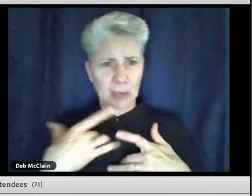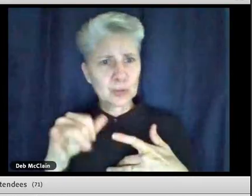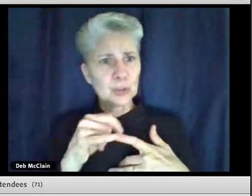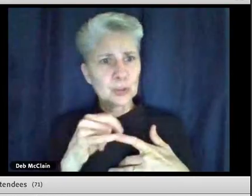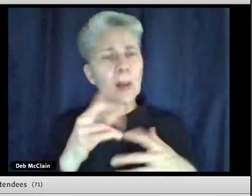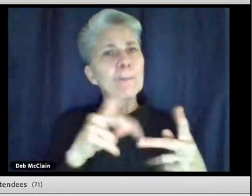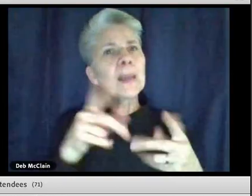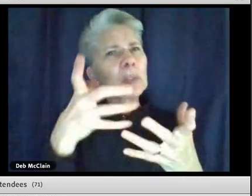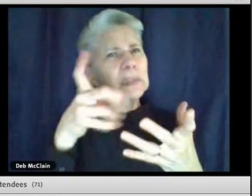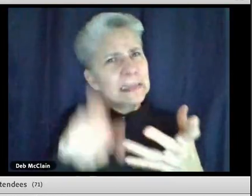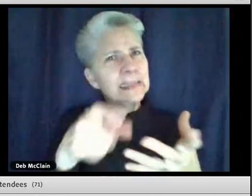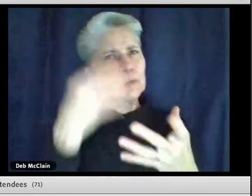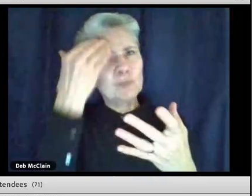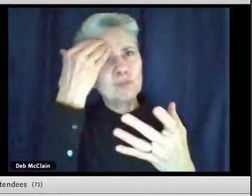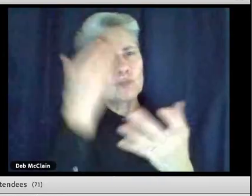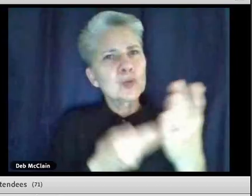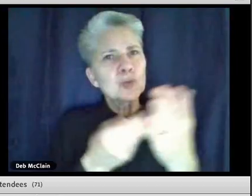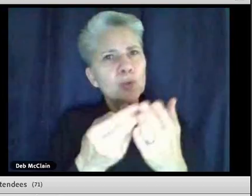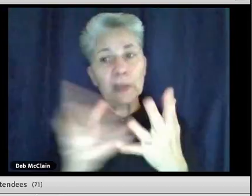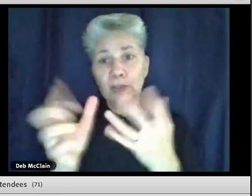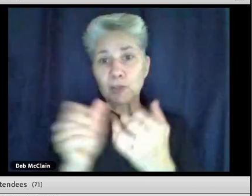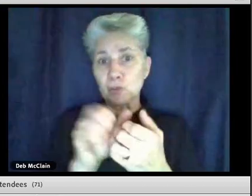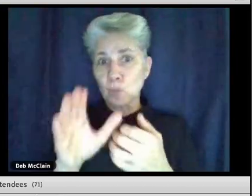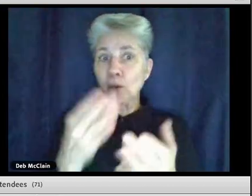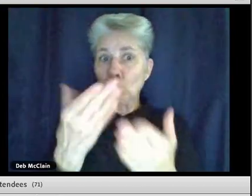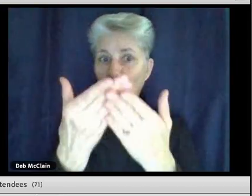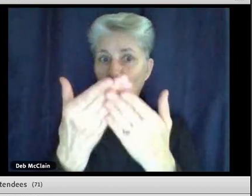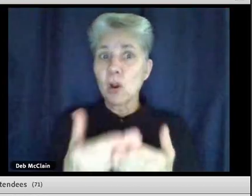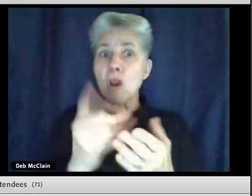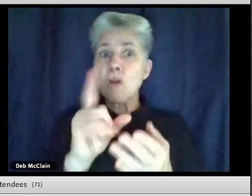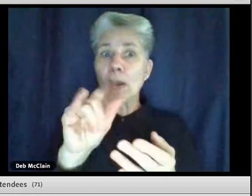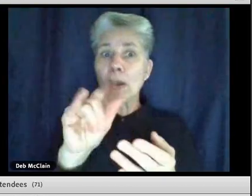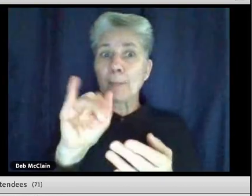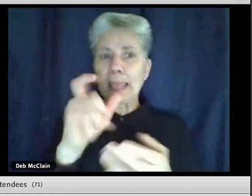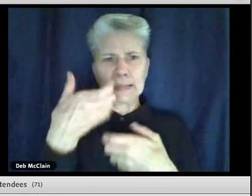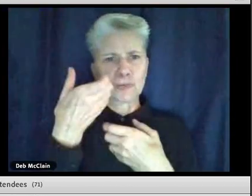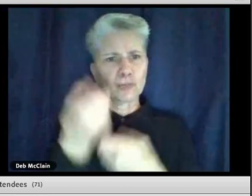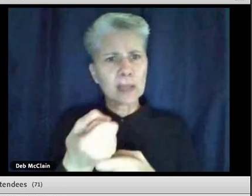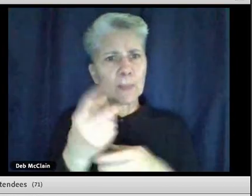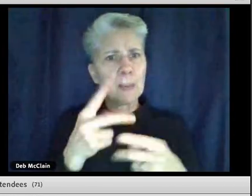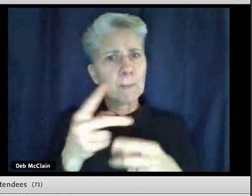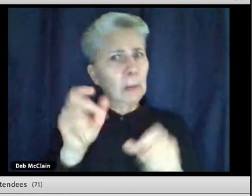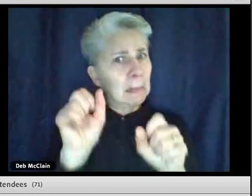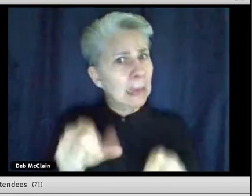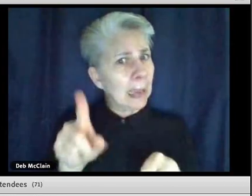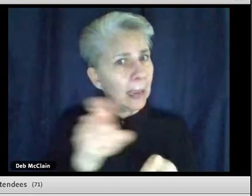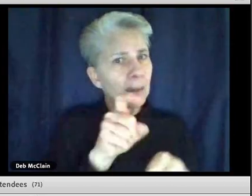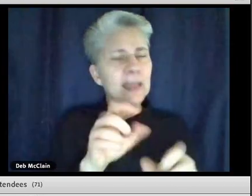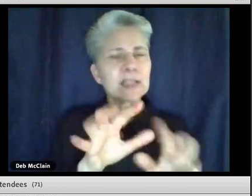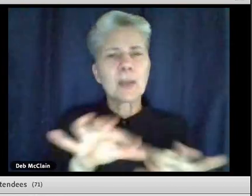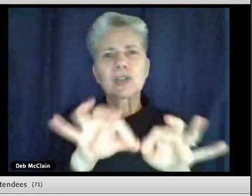Who cares, right? I care. You care. People deserve the truth. It can destroy your credibility.